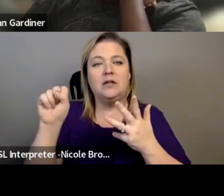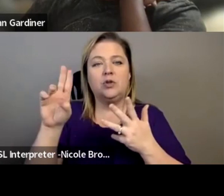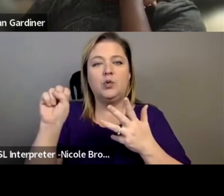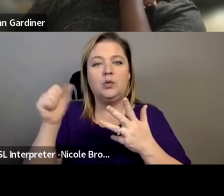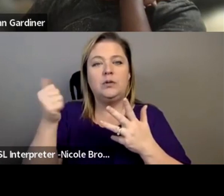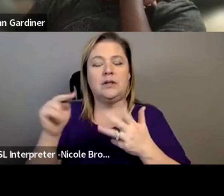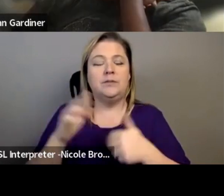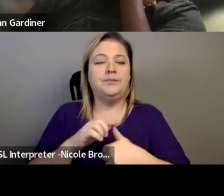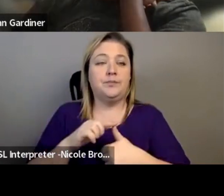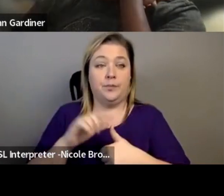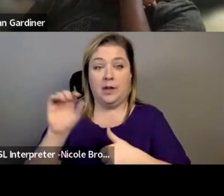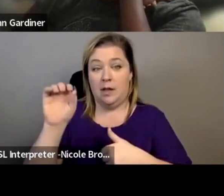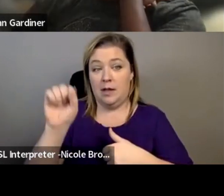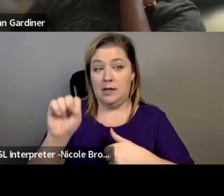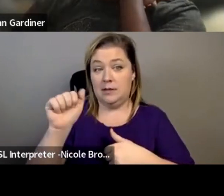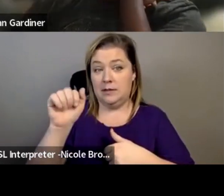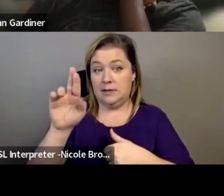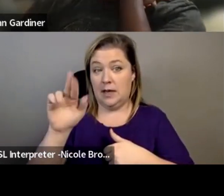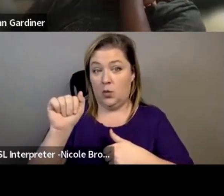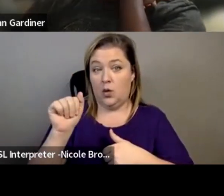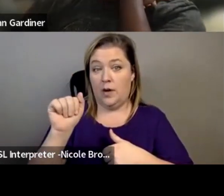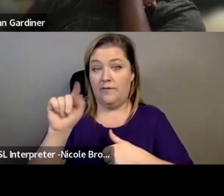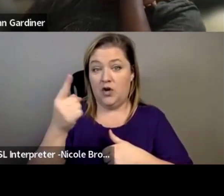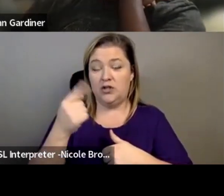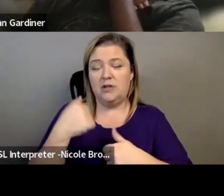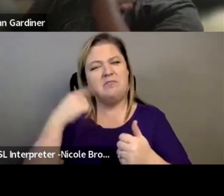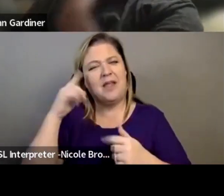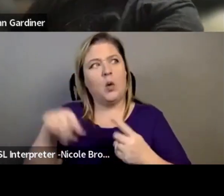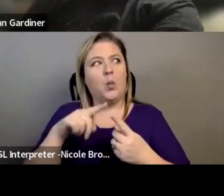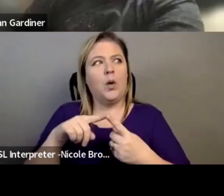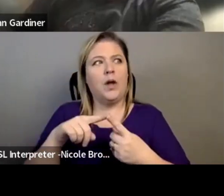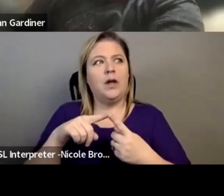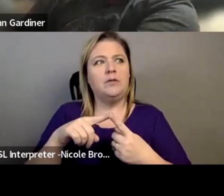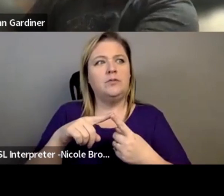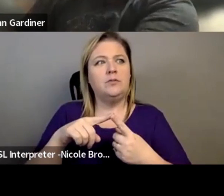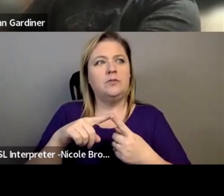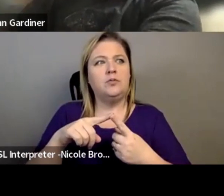Sarah. Um, so I think we need people with disabilities, as